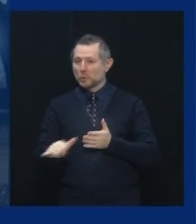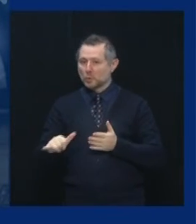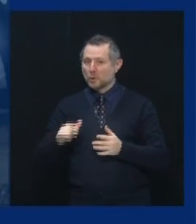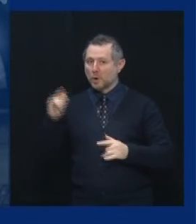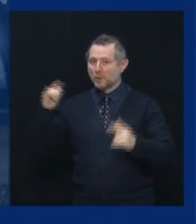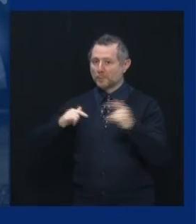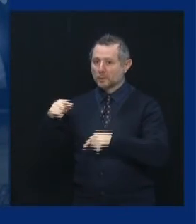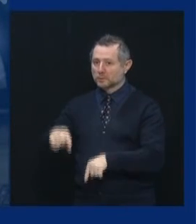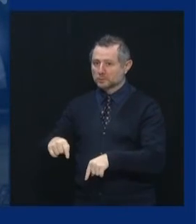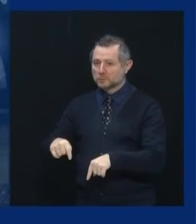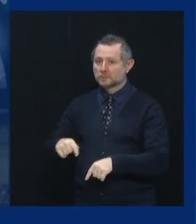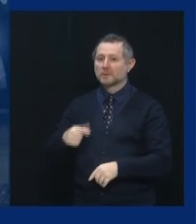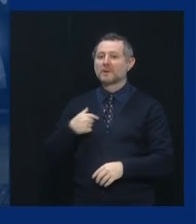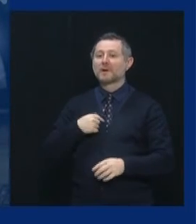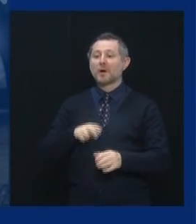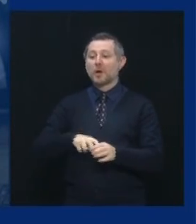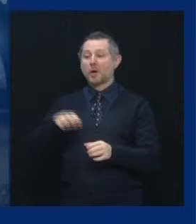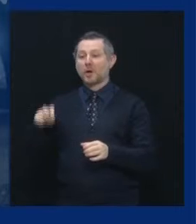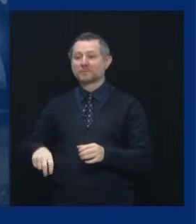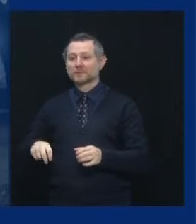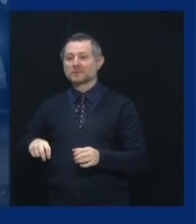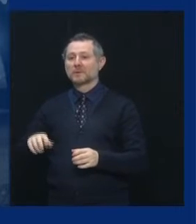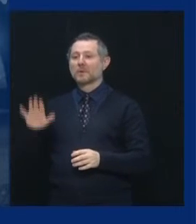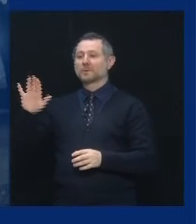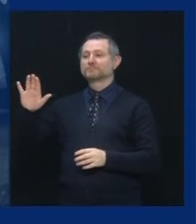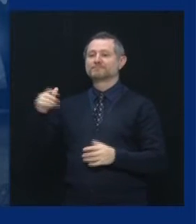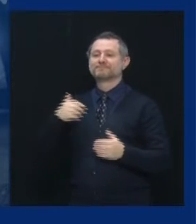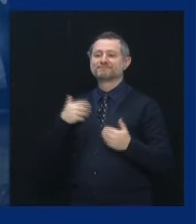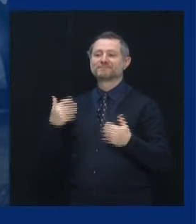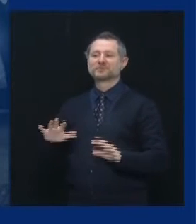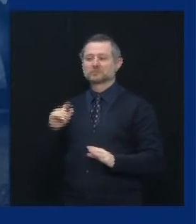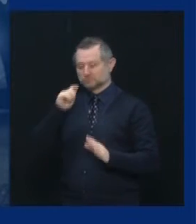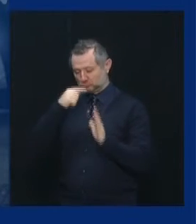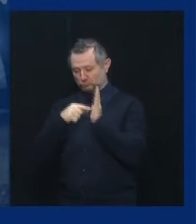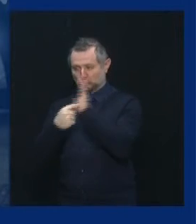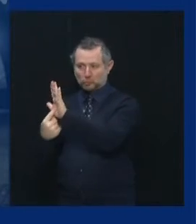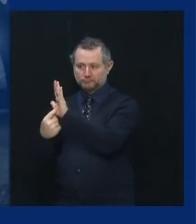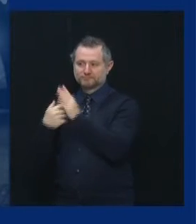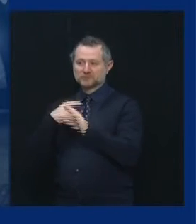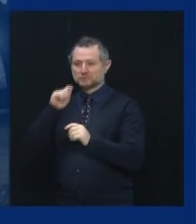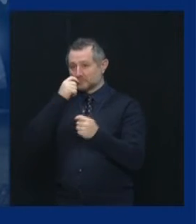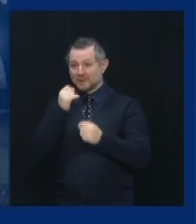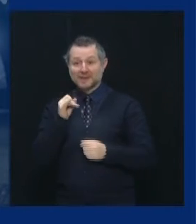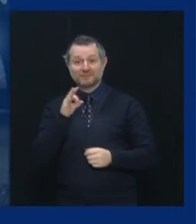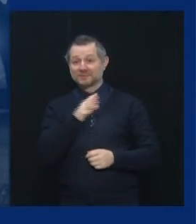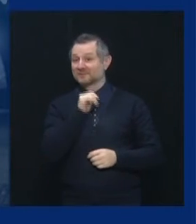WERE BORDER PATROL TO EITHER REQUIRE IN NEW YORK AIRPORTS